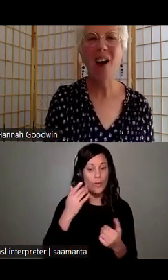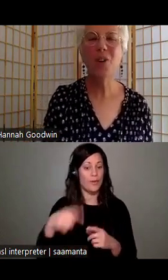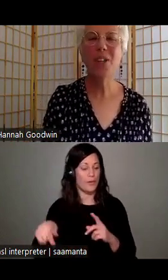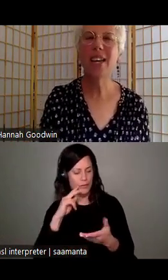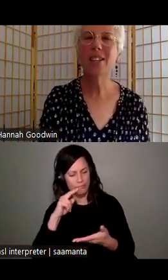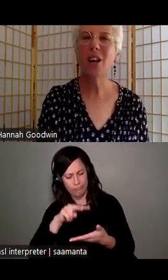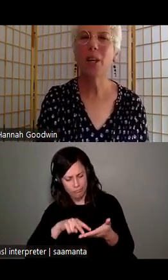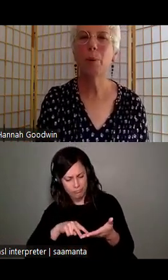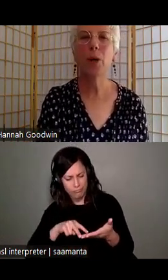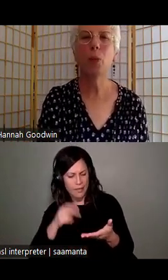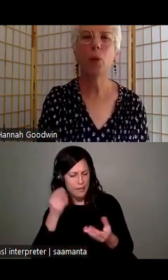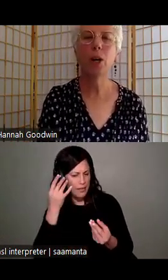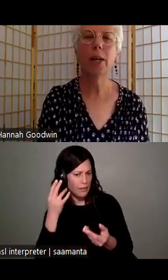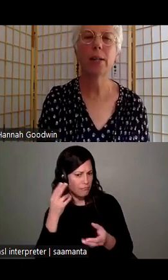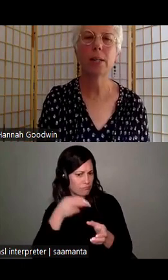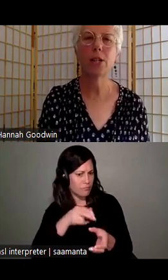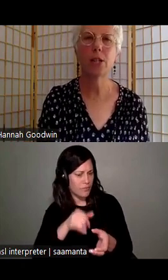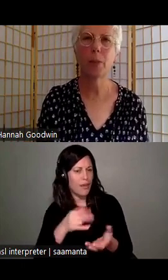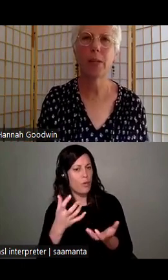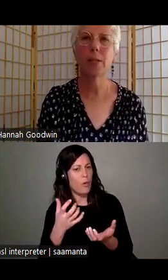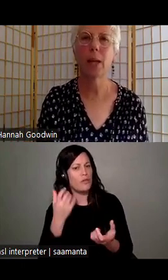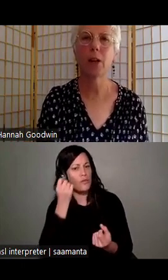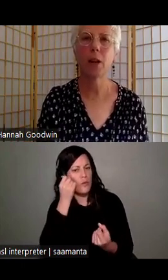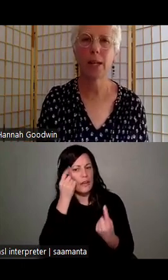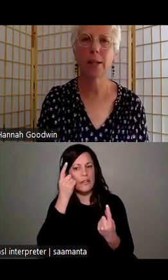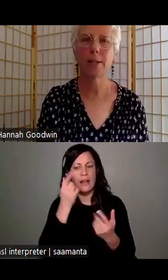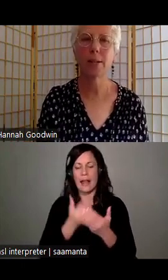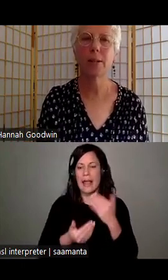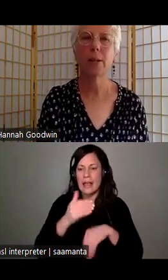how will the hands-on component work in the session space and context.